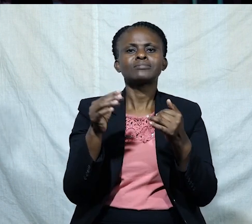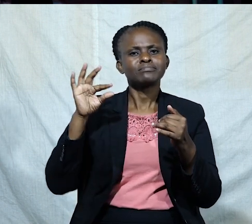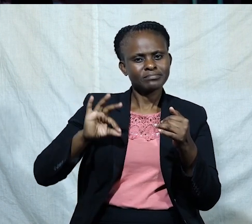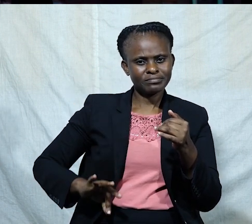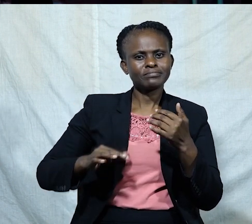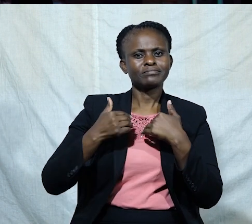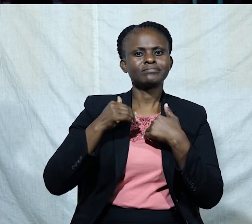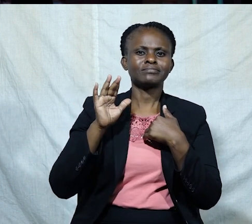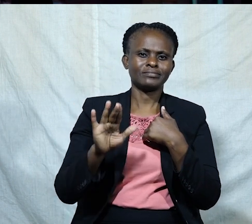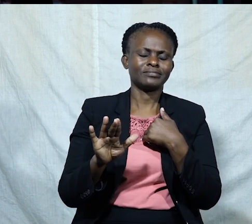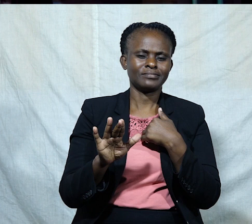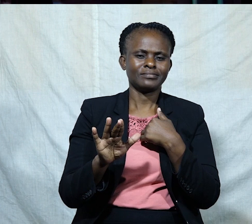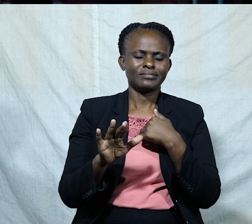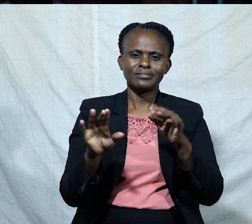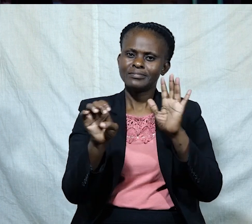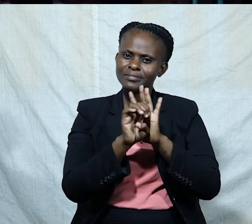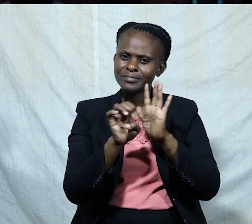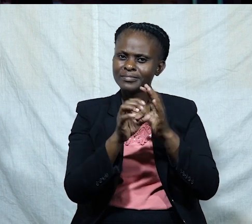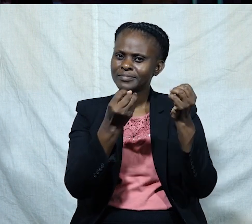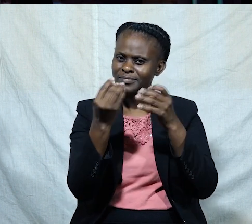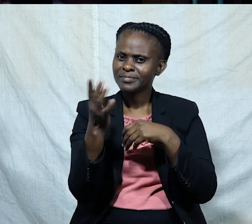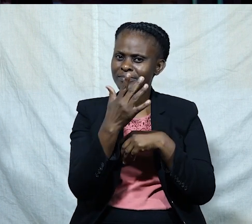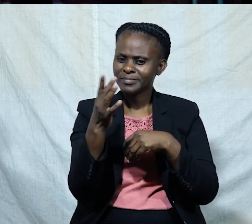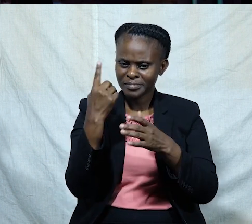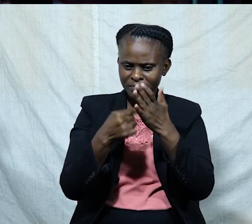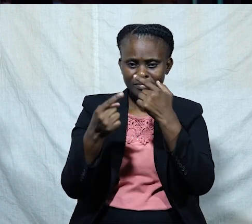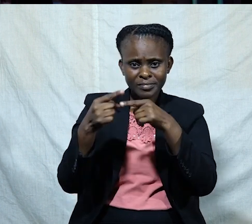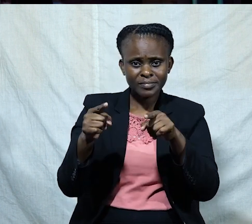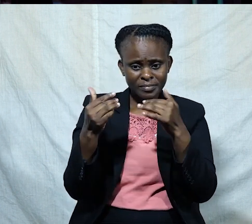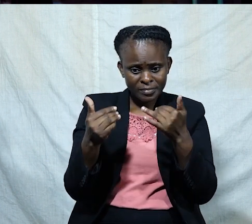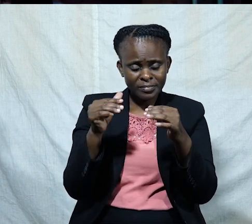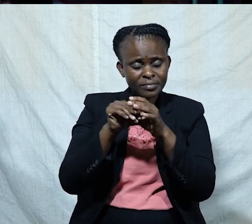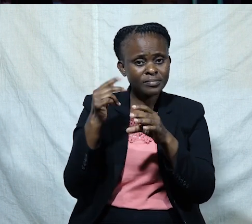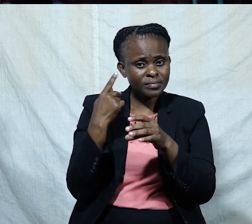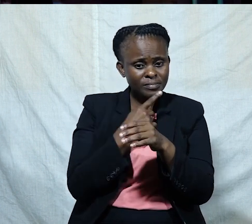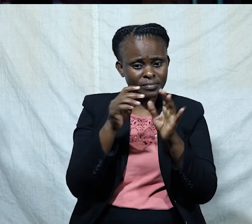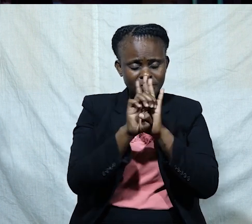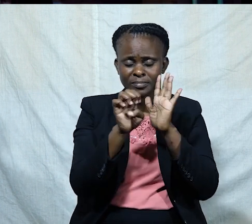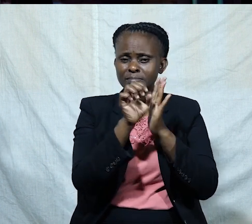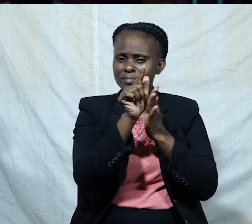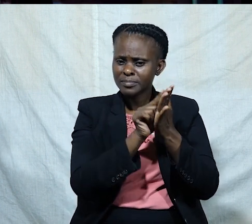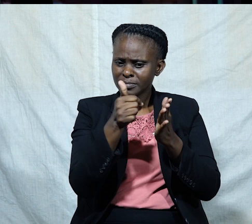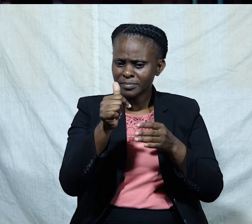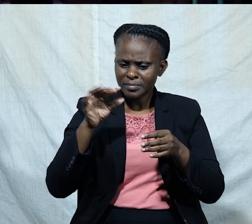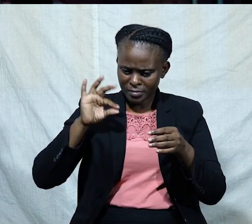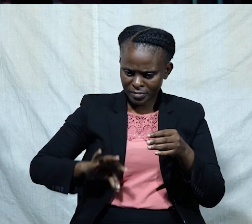It's like most of the things which are happening in Parliament, like the laws, they are benefiting, they're able to know to say